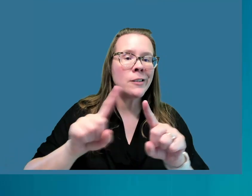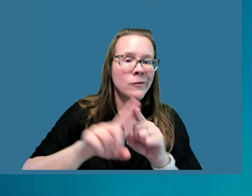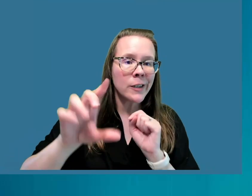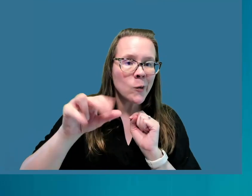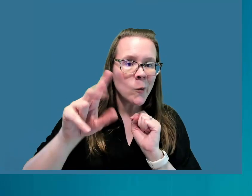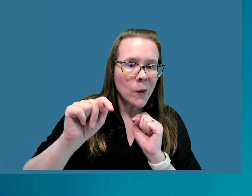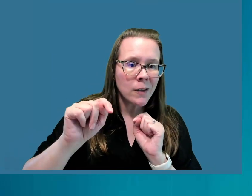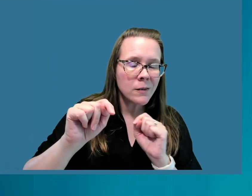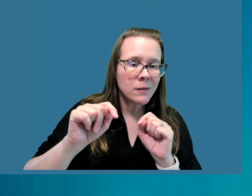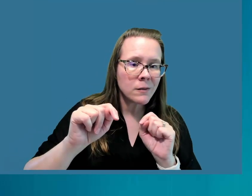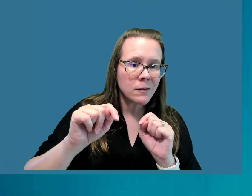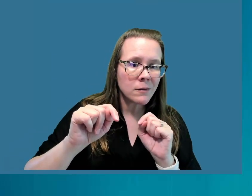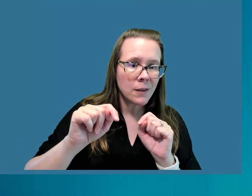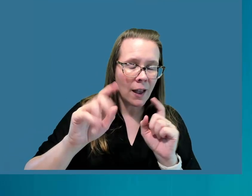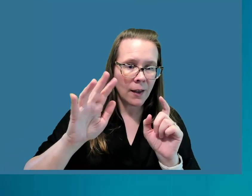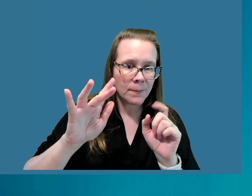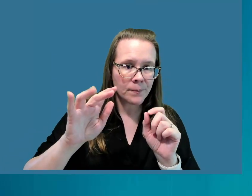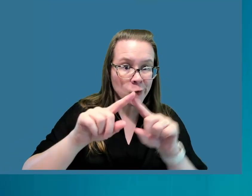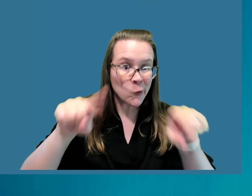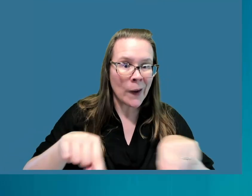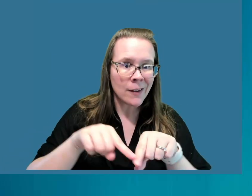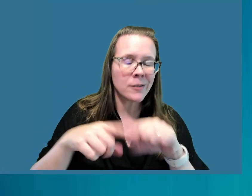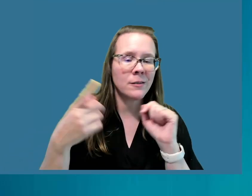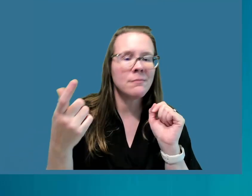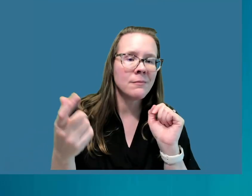traditional quilt blocks. And I'm excited to use those in the future, but they didn't